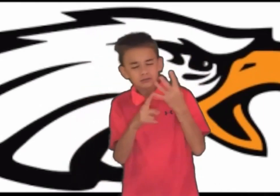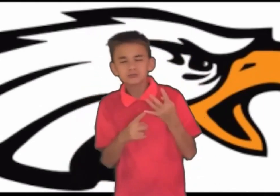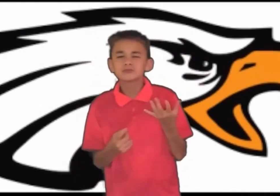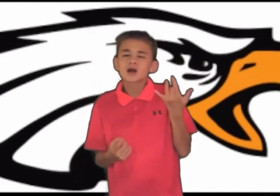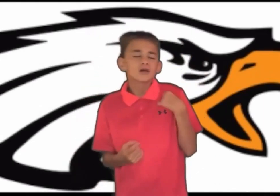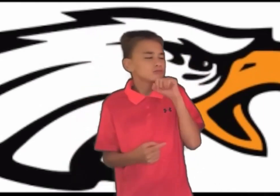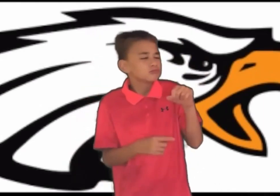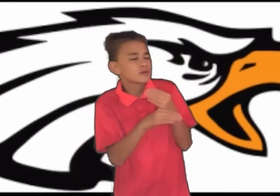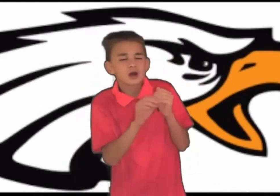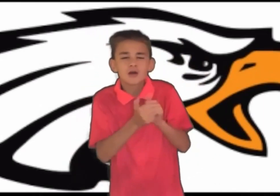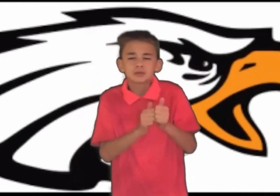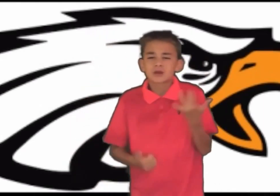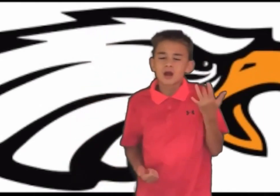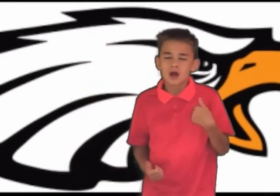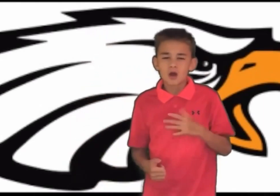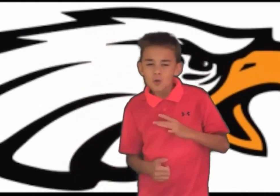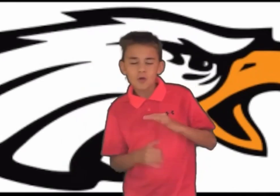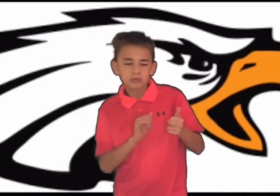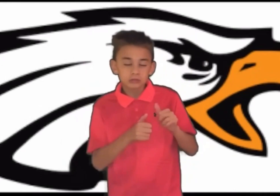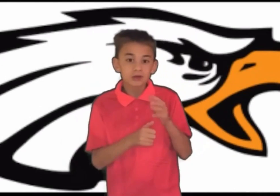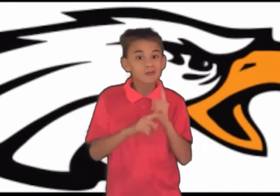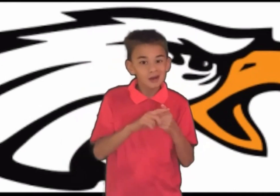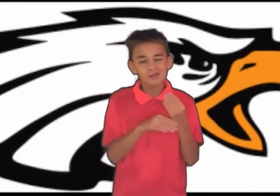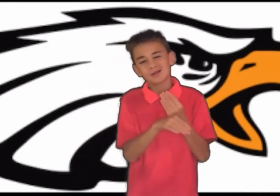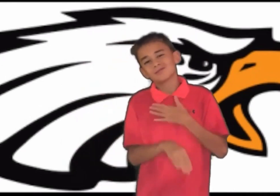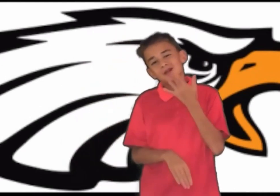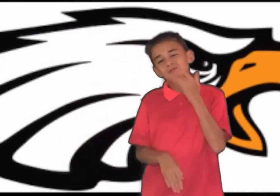And I love competing in math, because it is really cool, and math is my favorite subject.